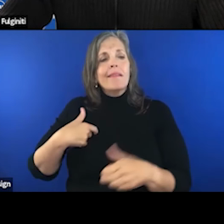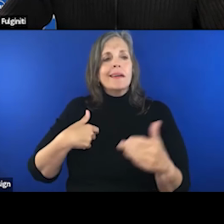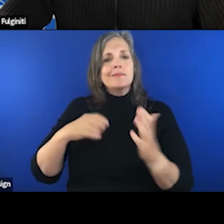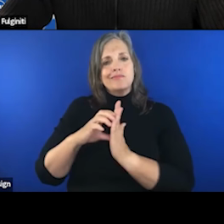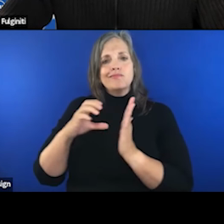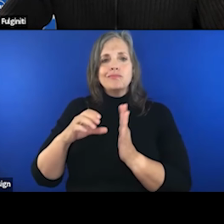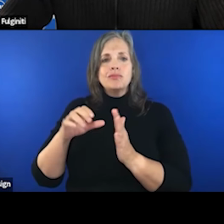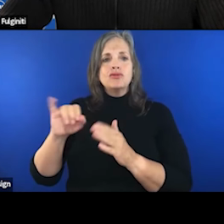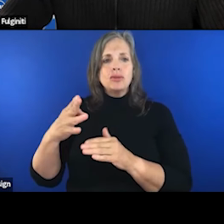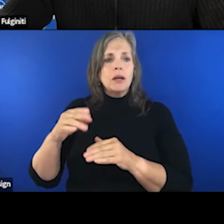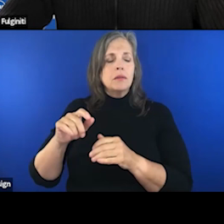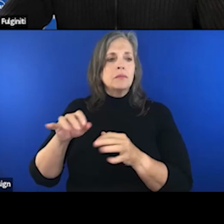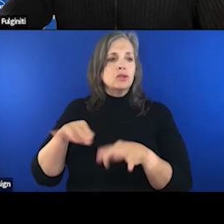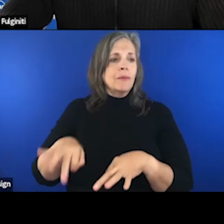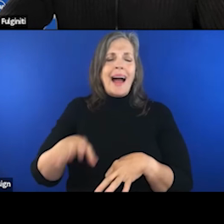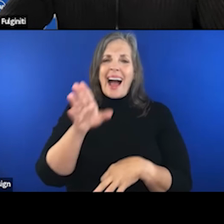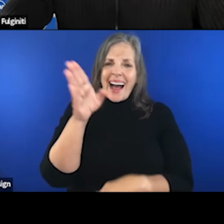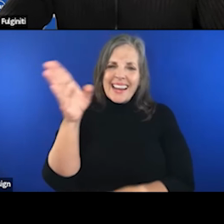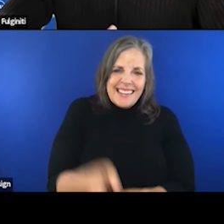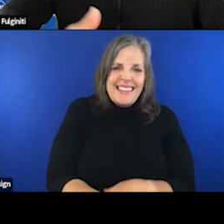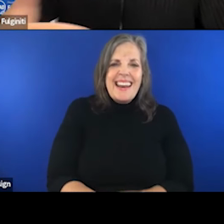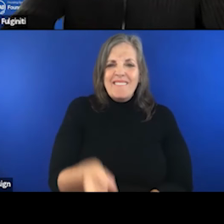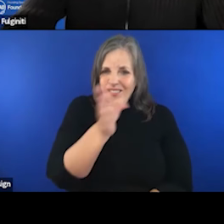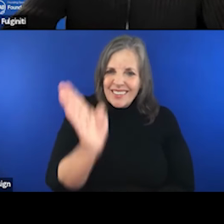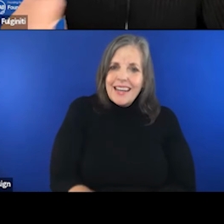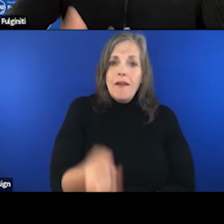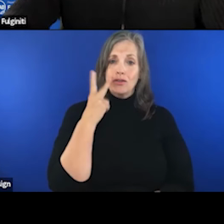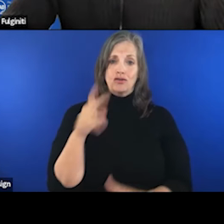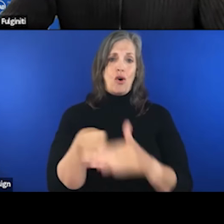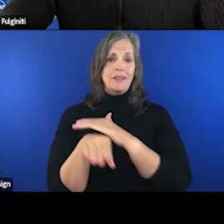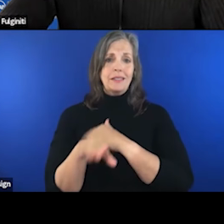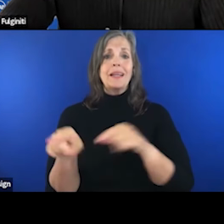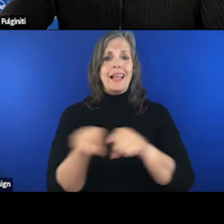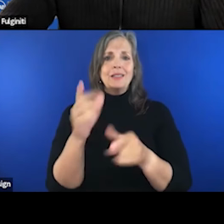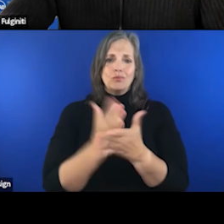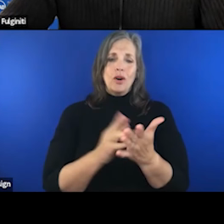of a ux designer's job description and so in my research I found this graphic here on the right